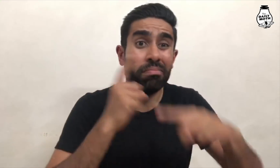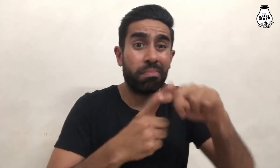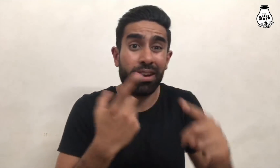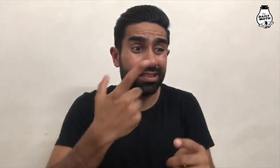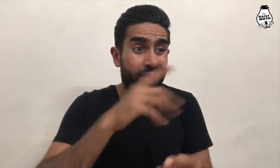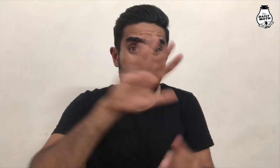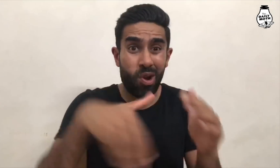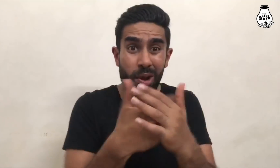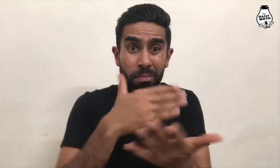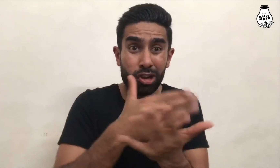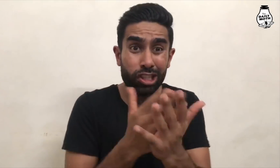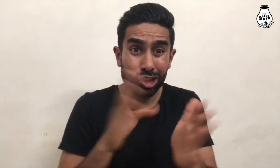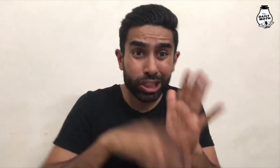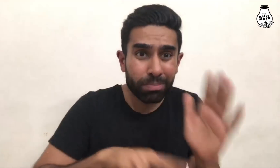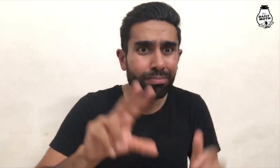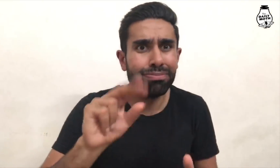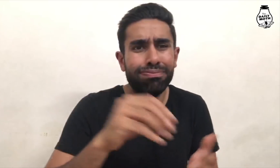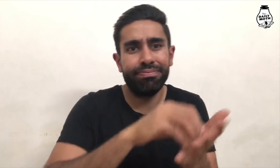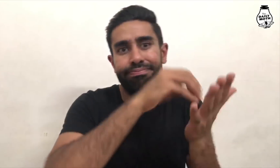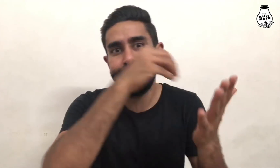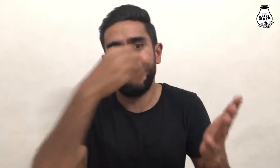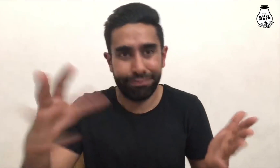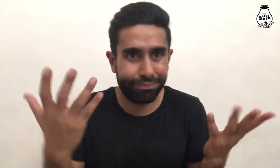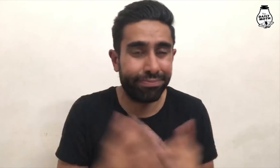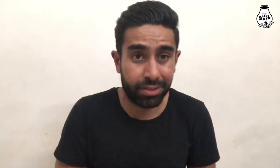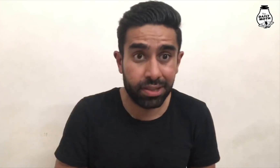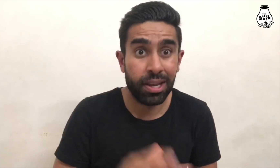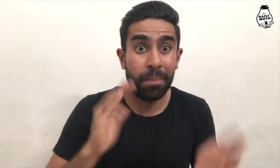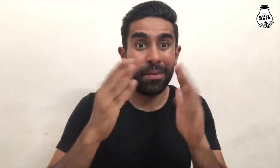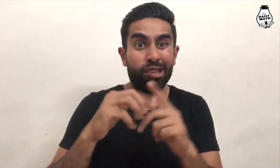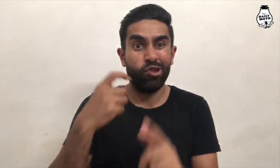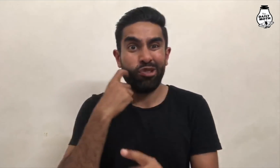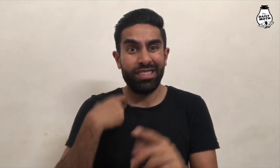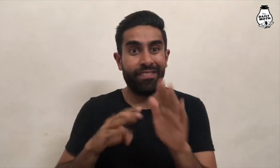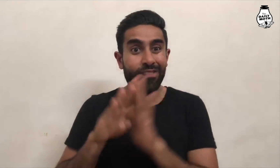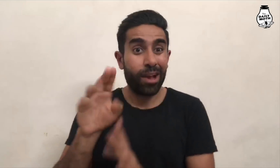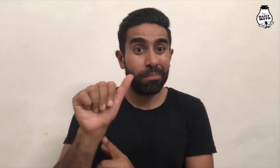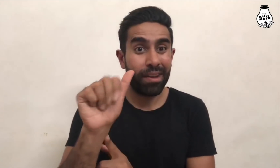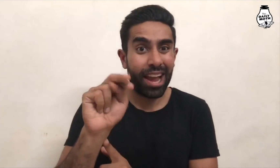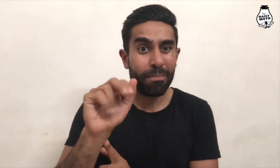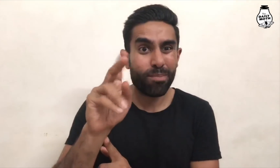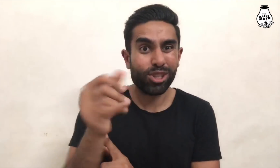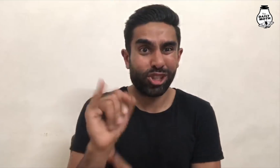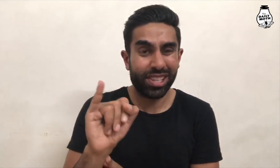Also, the budget isn’t cheap, it’s expensive. When I compare it with the animoji,